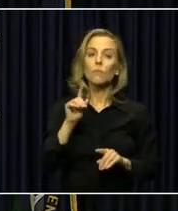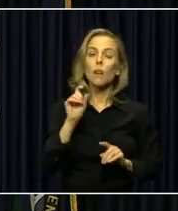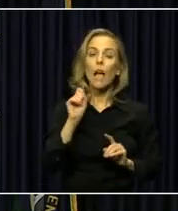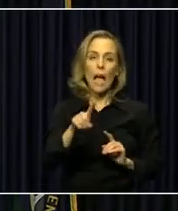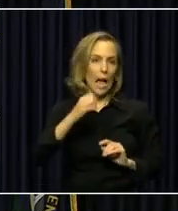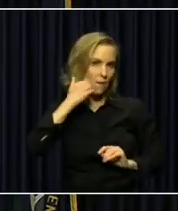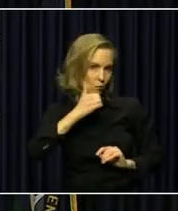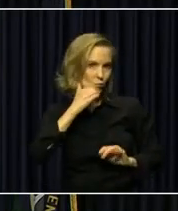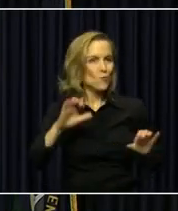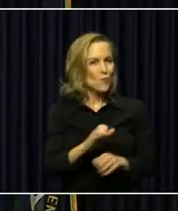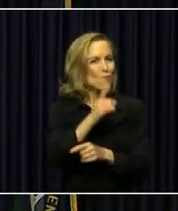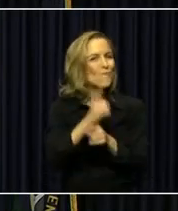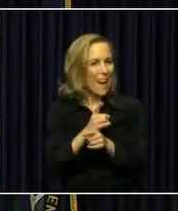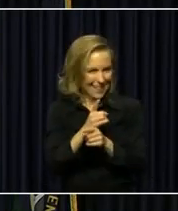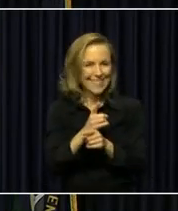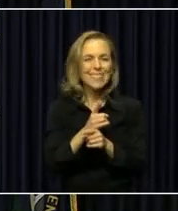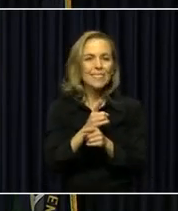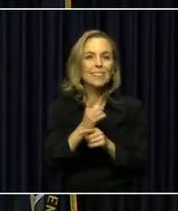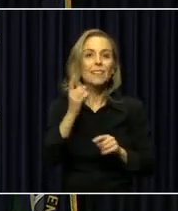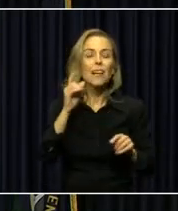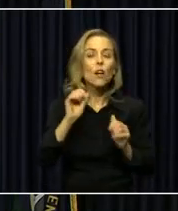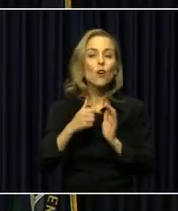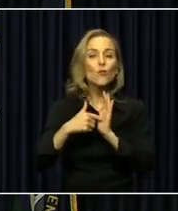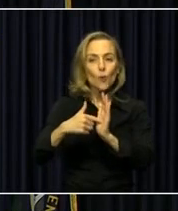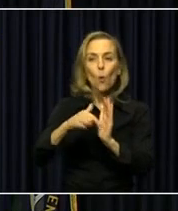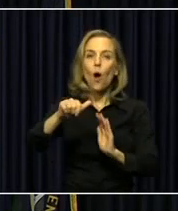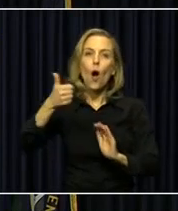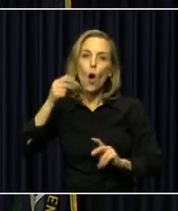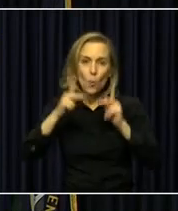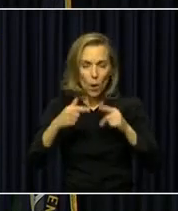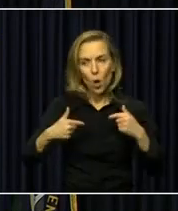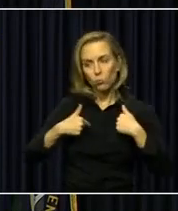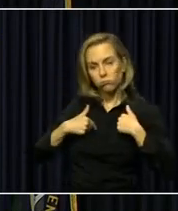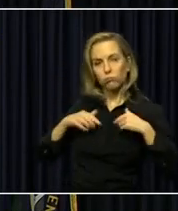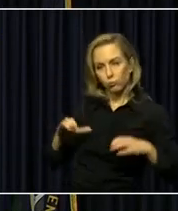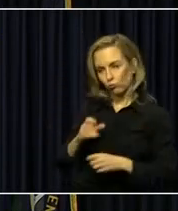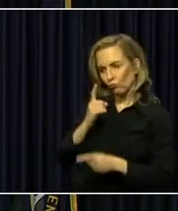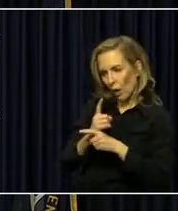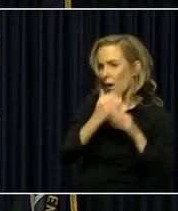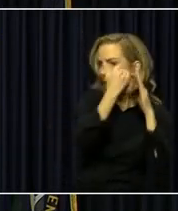ARE PUTTING OUT THERE.